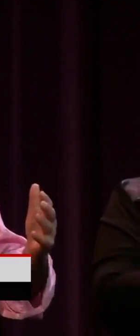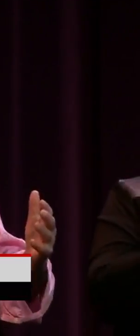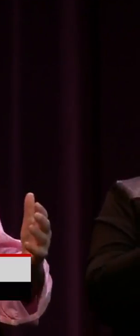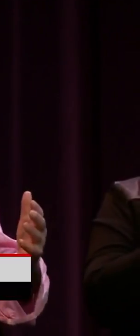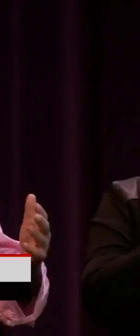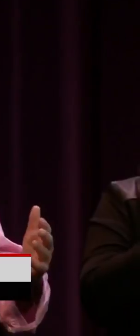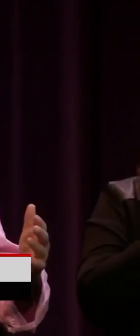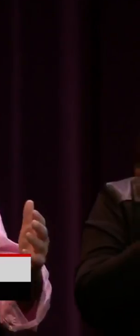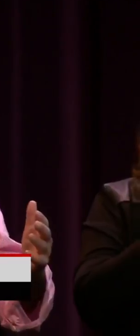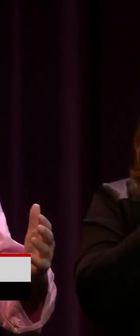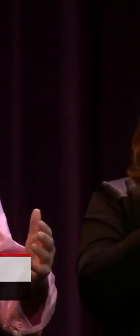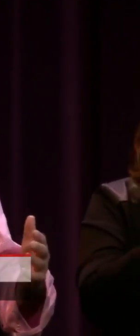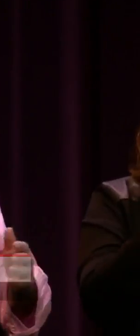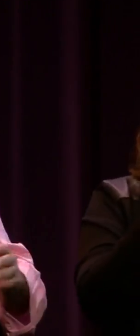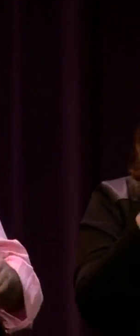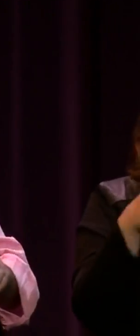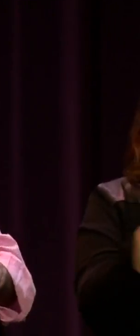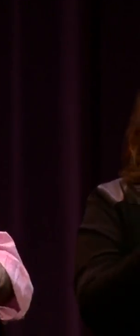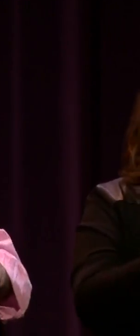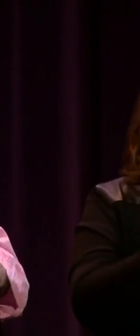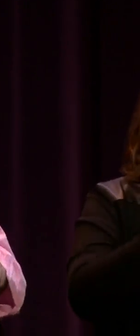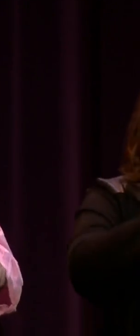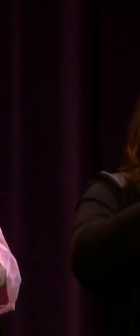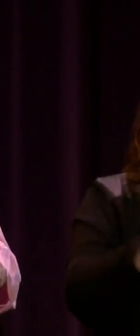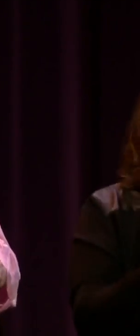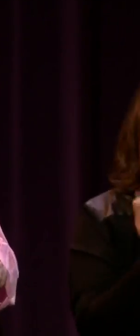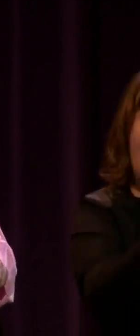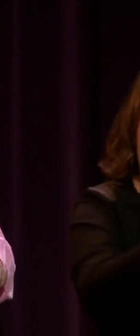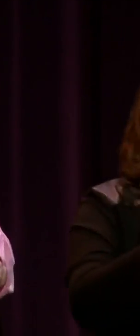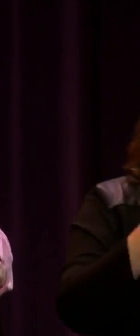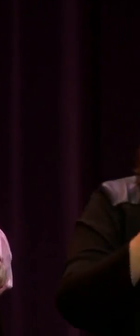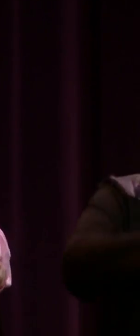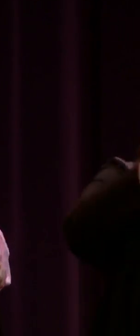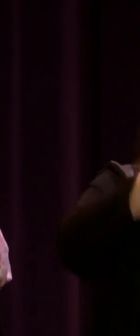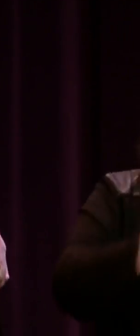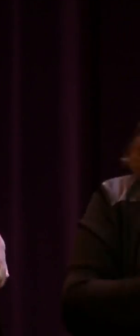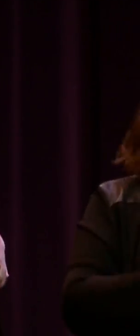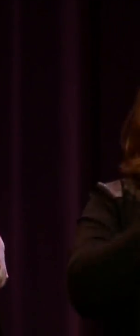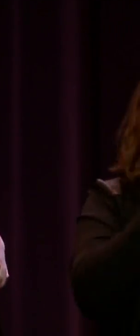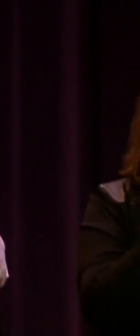ALMOST DOESN'T COUNT. THEN WE HAD AN AFRICAN-AMERICAN